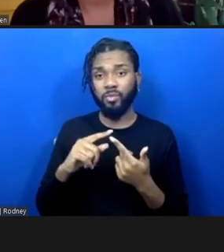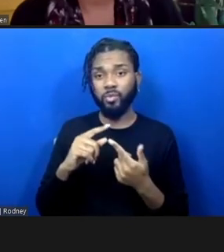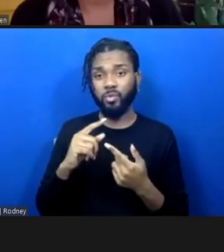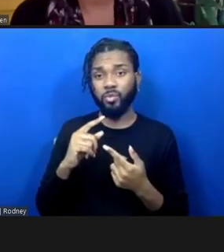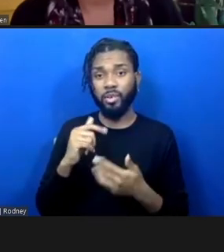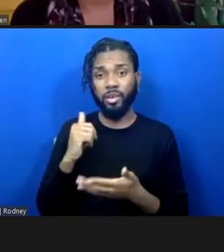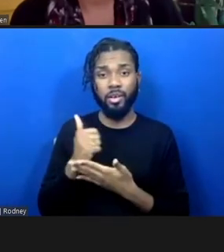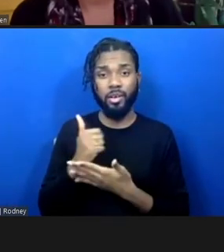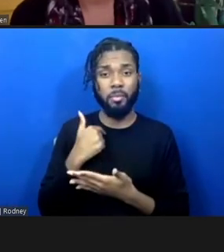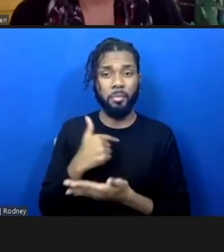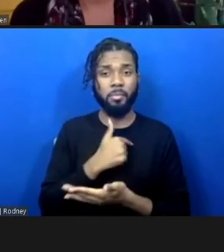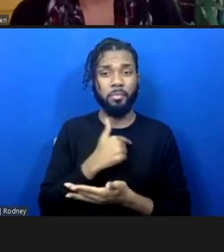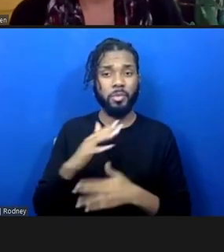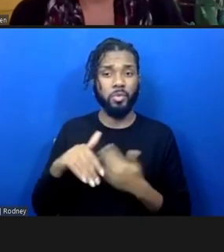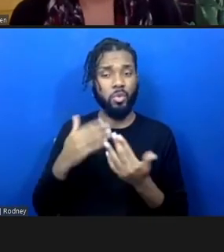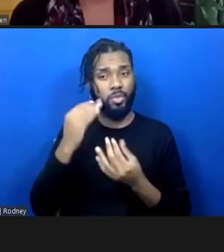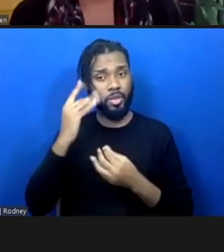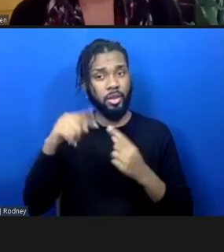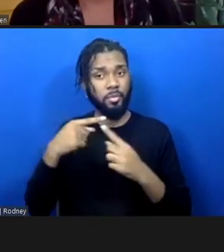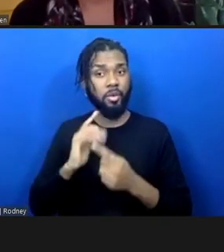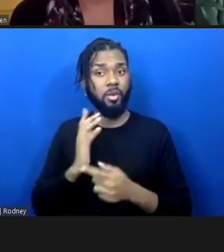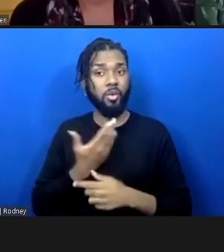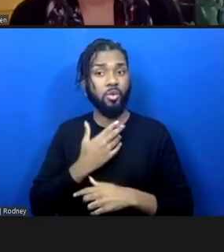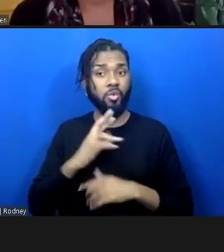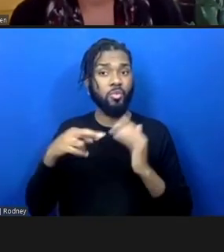think about our own role in this and how we can push this forward.